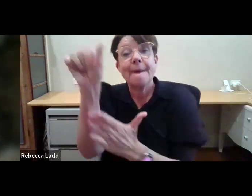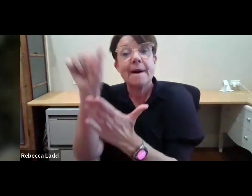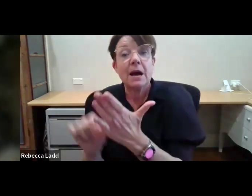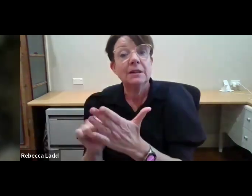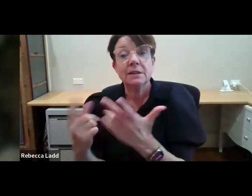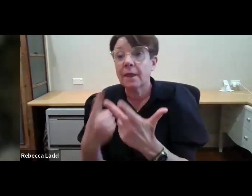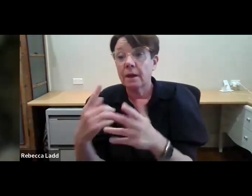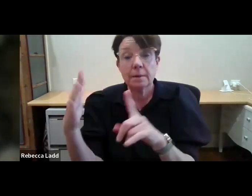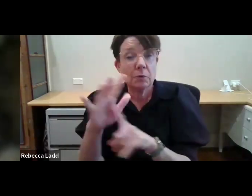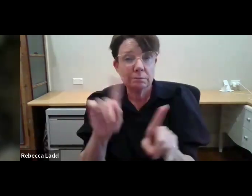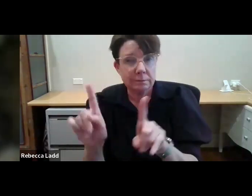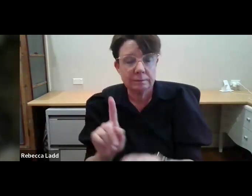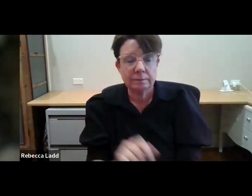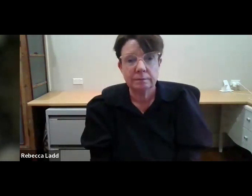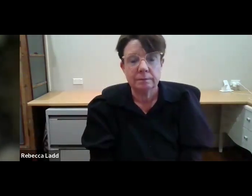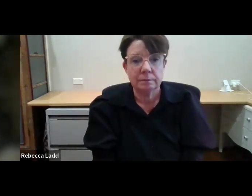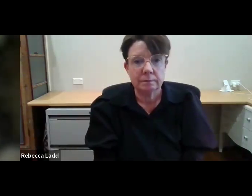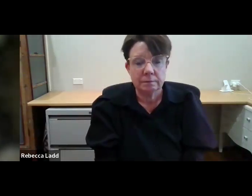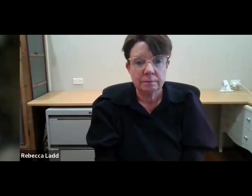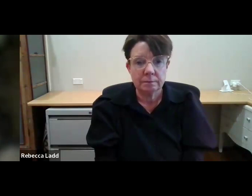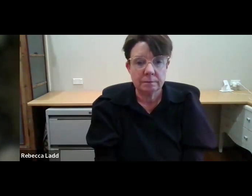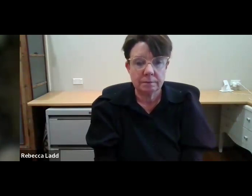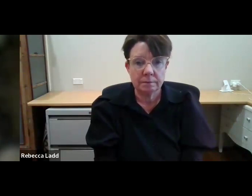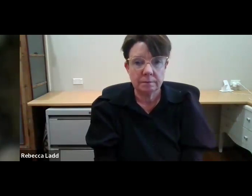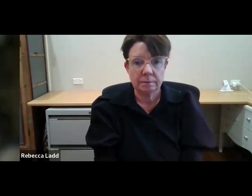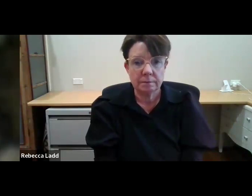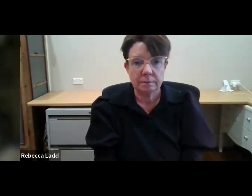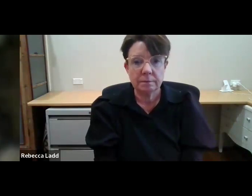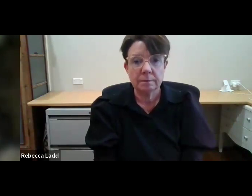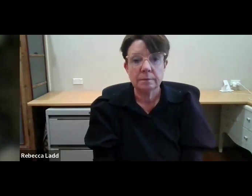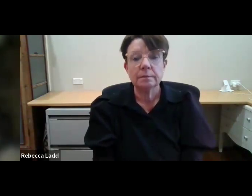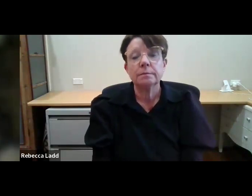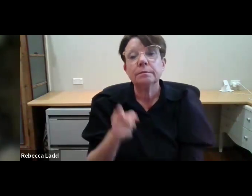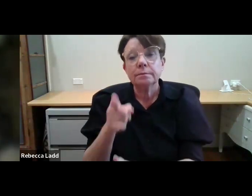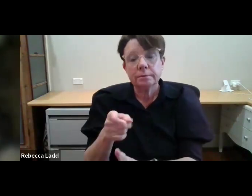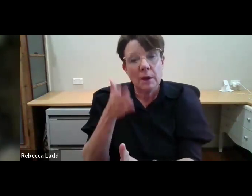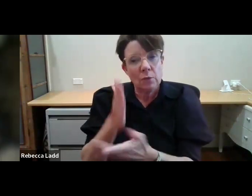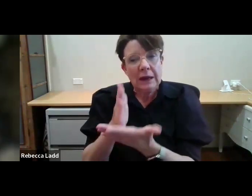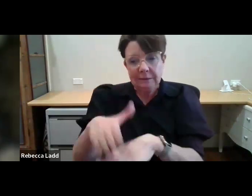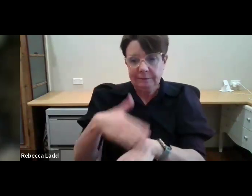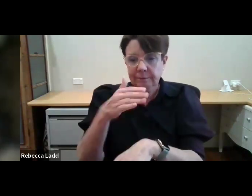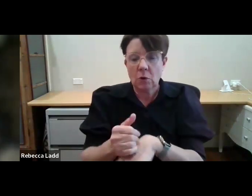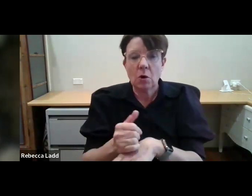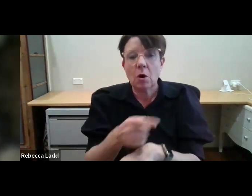body as performers, the way of singing for visual artists, the unlikely of sensors and in the world of